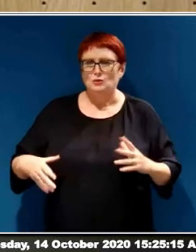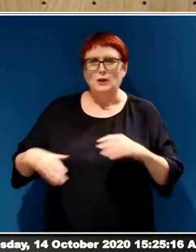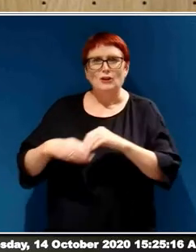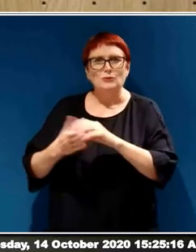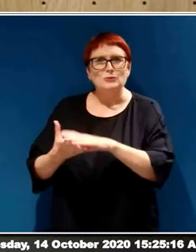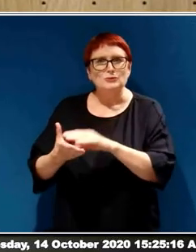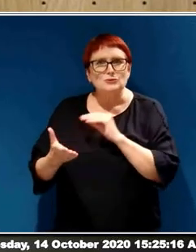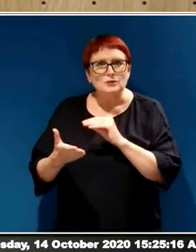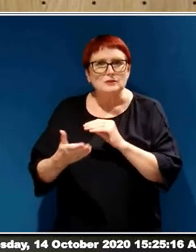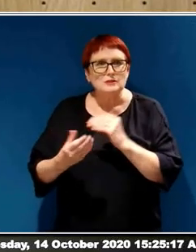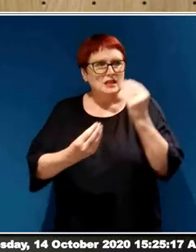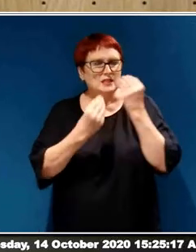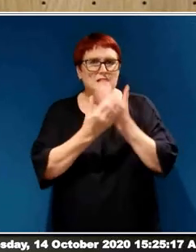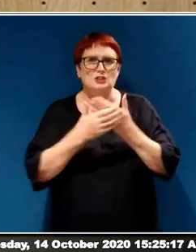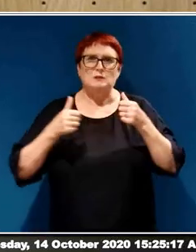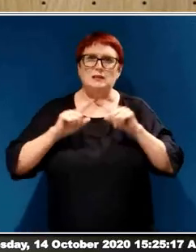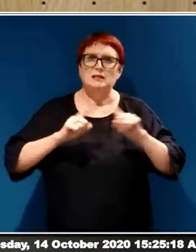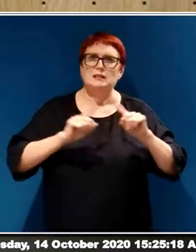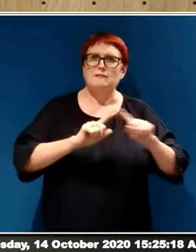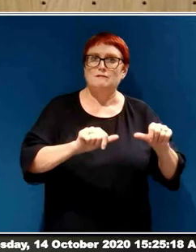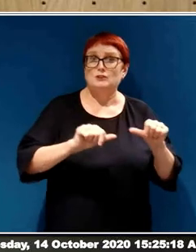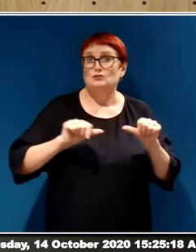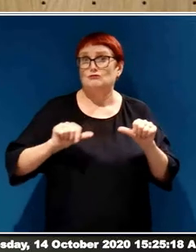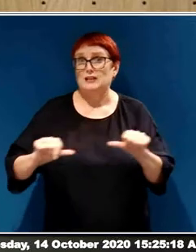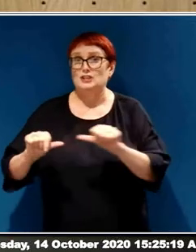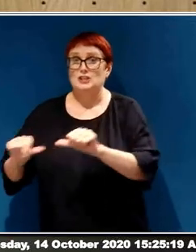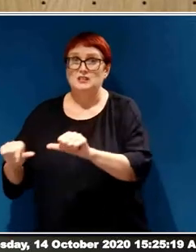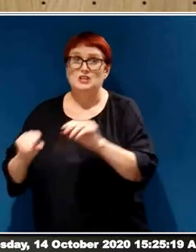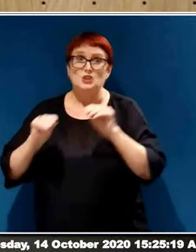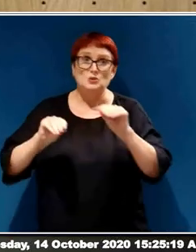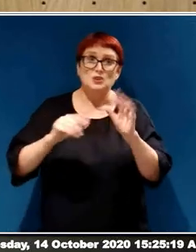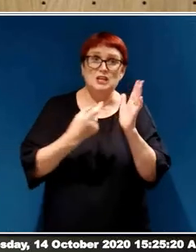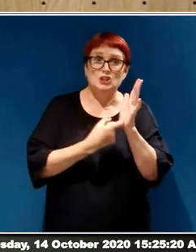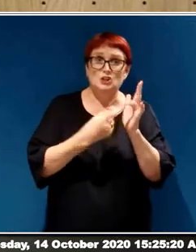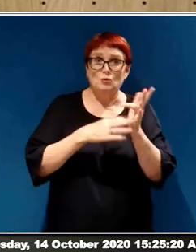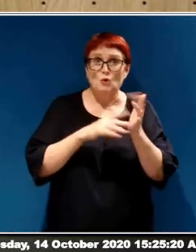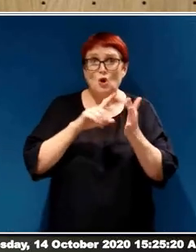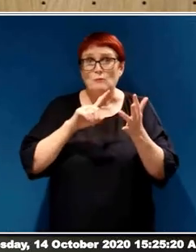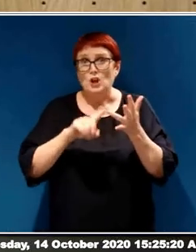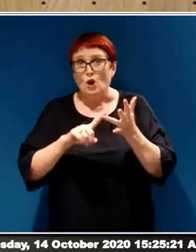teaching Romeo and Juliet to a young student in Year 9 with Down Syndrome.